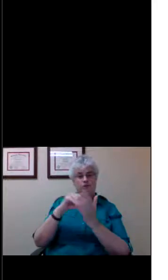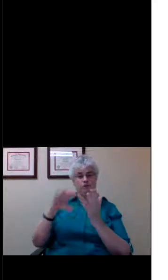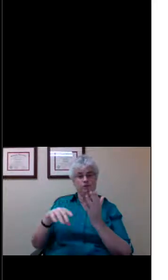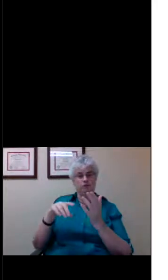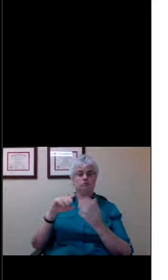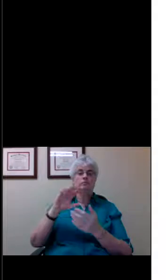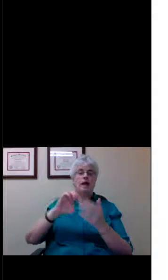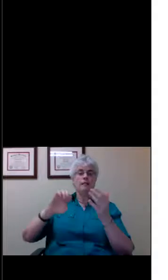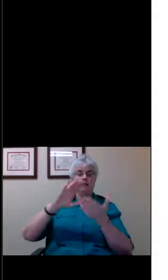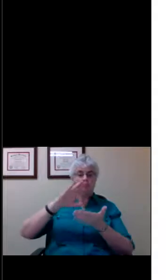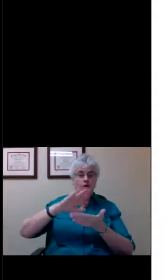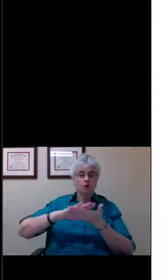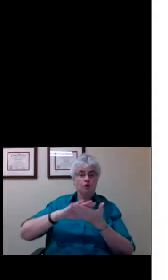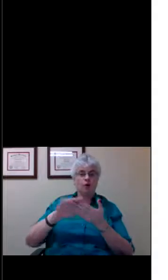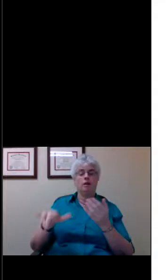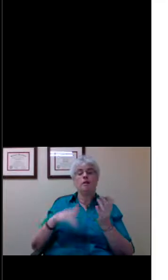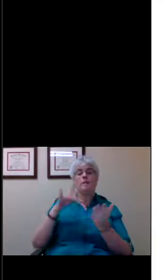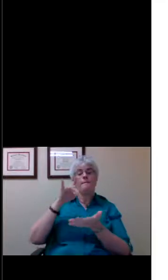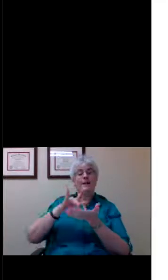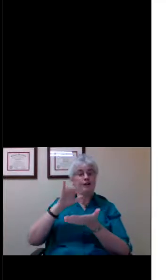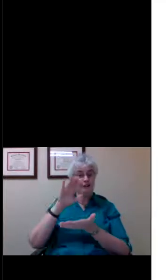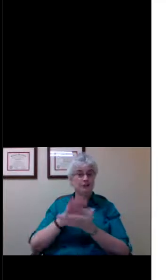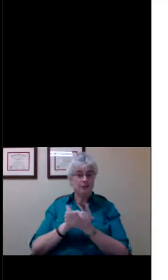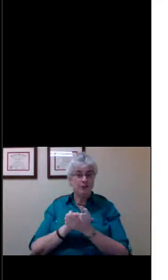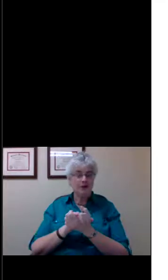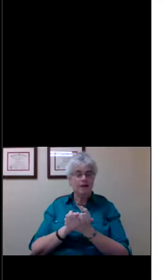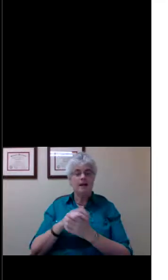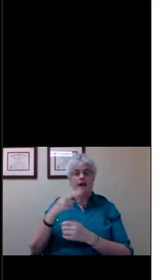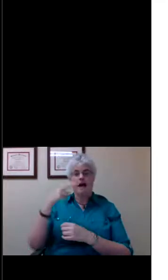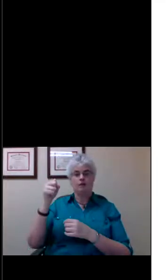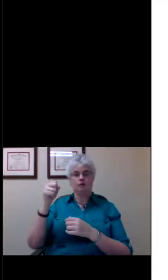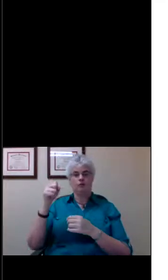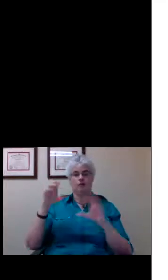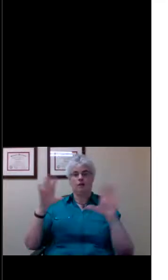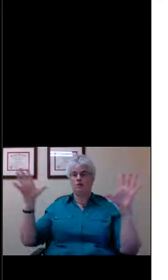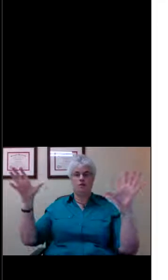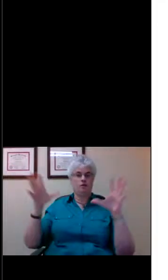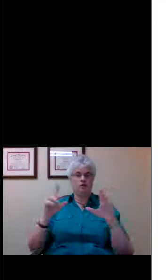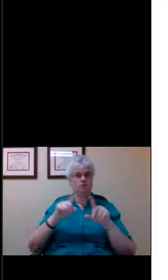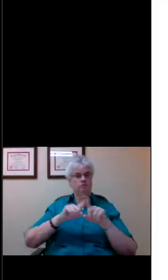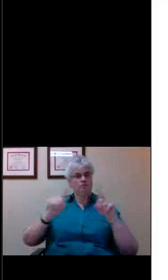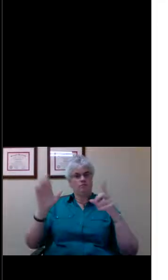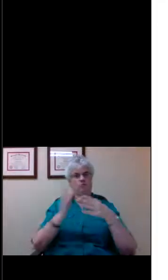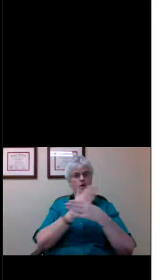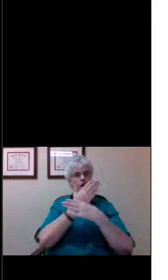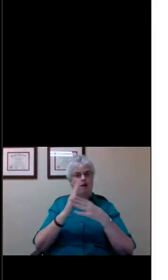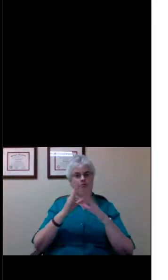group of 70 students from elementary school, middle school, and high school. So